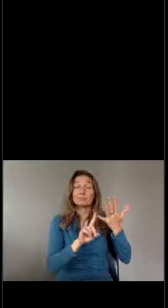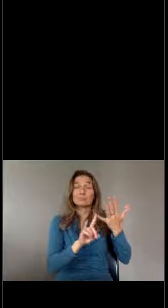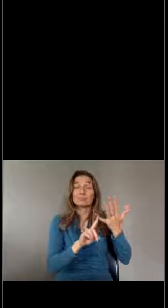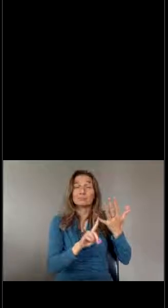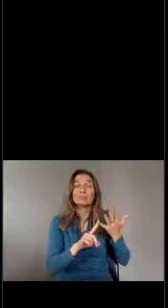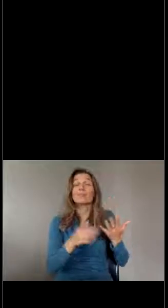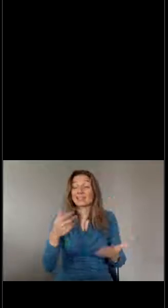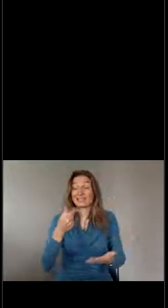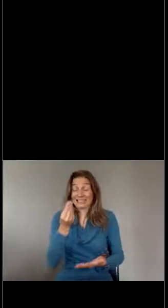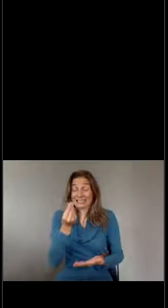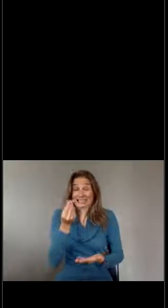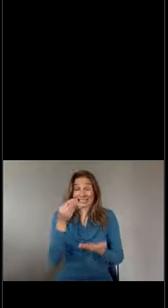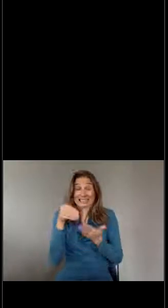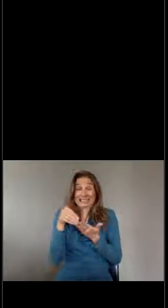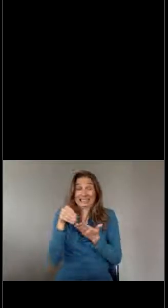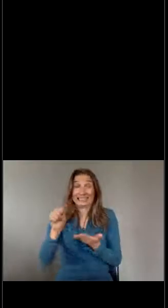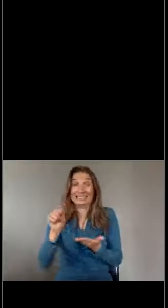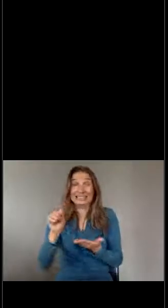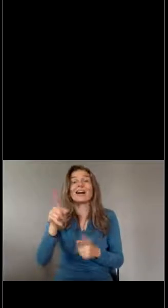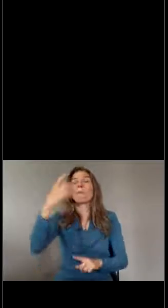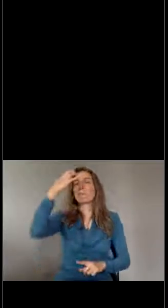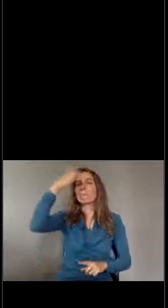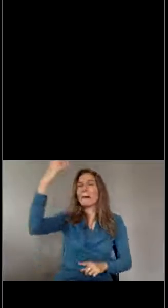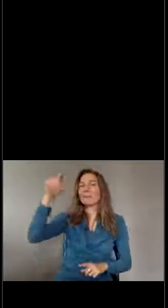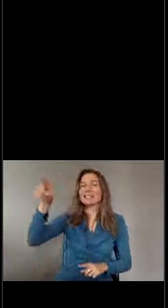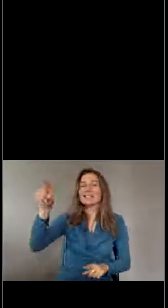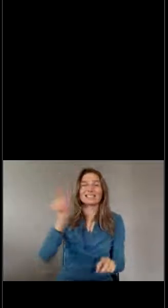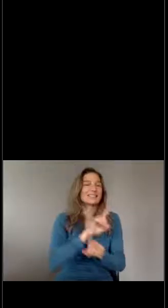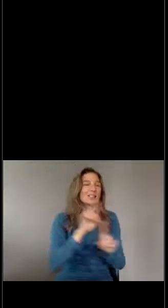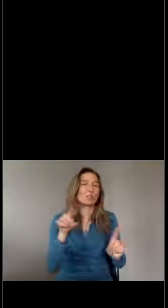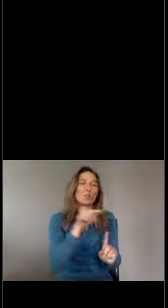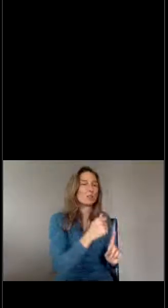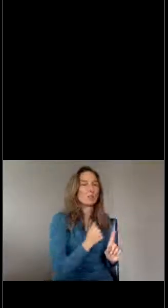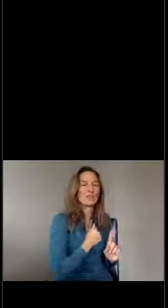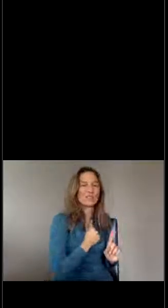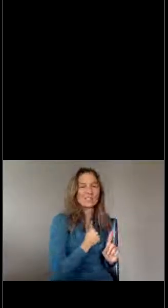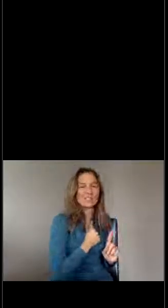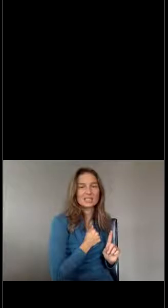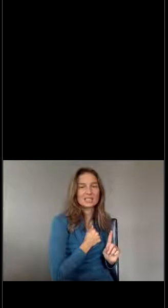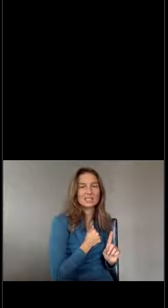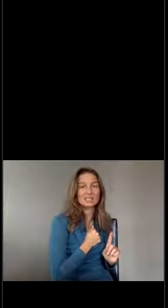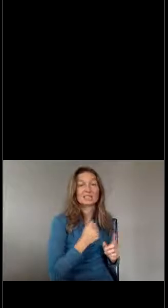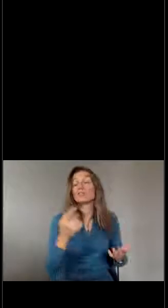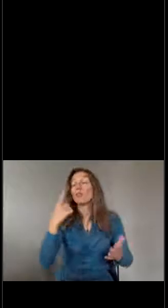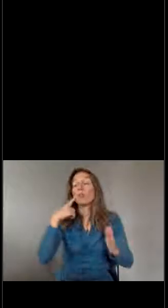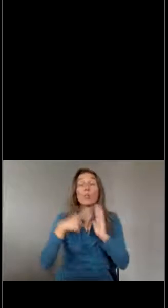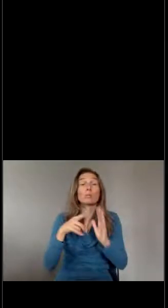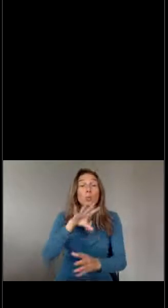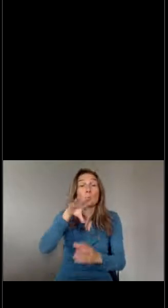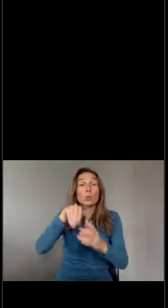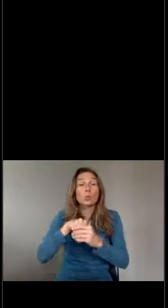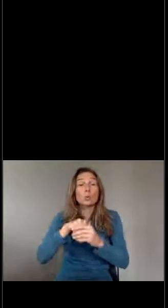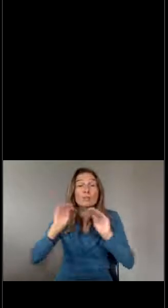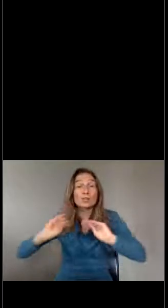such as inclusive education or accessible infrastructure would be beyond their means or power to implement.